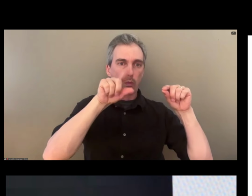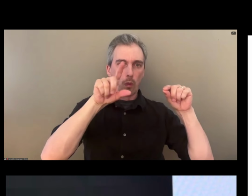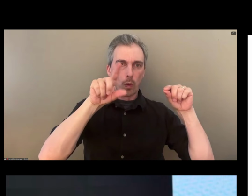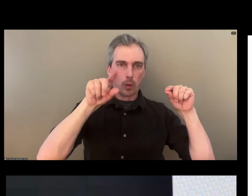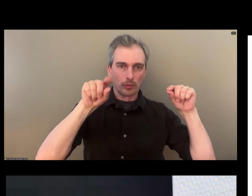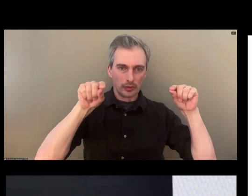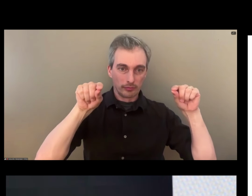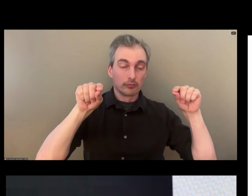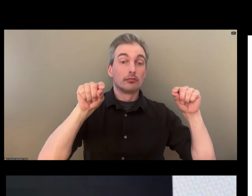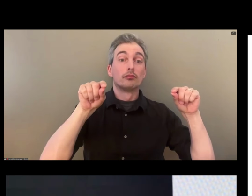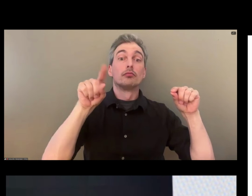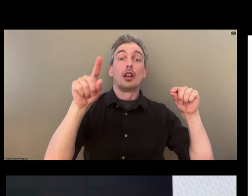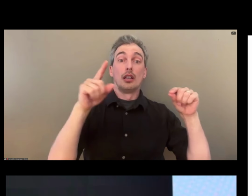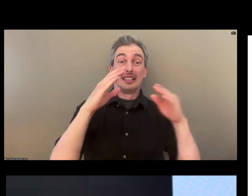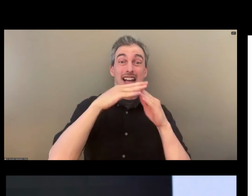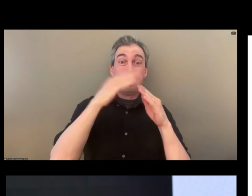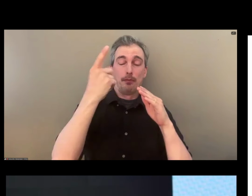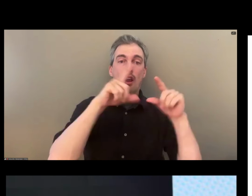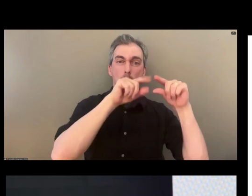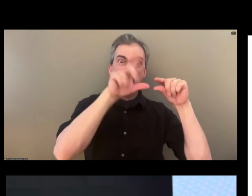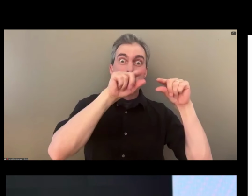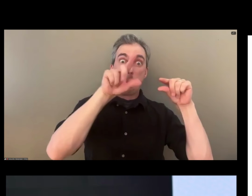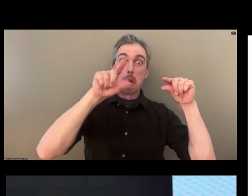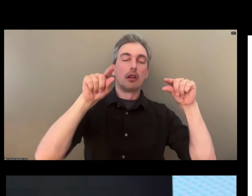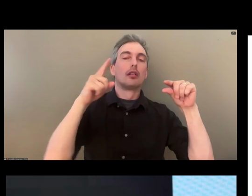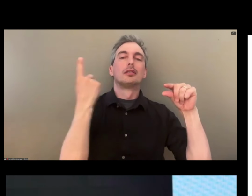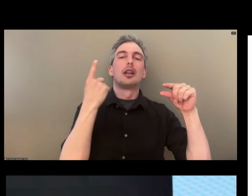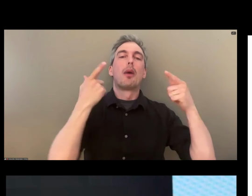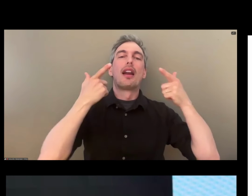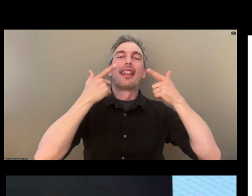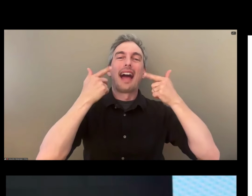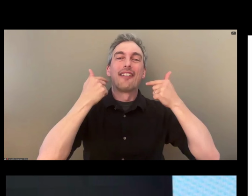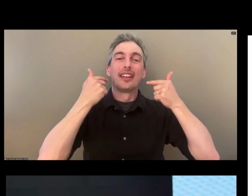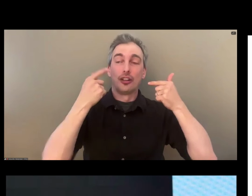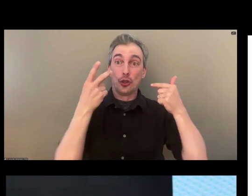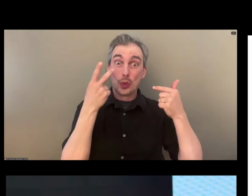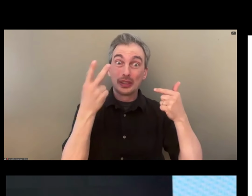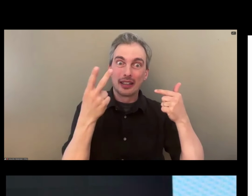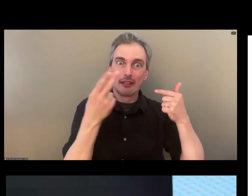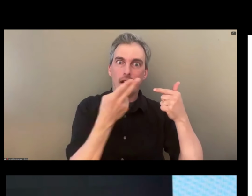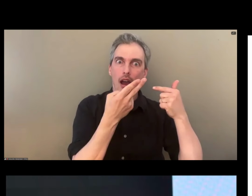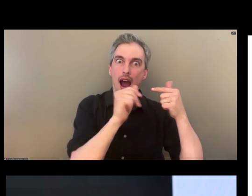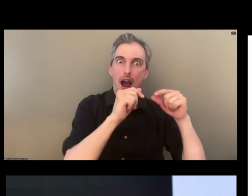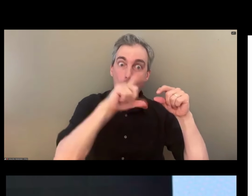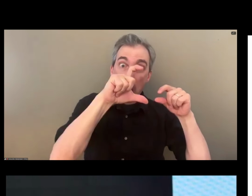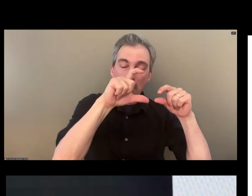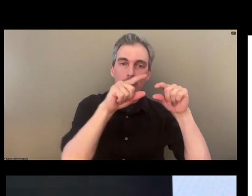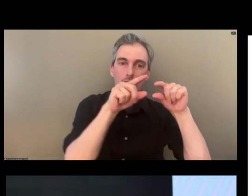And you can tell that visually, without listening. Because of this fishbone shape.